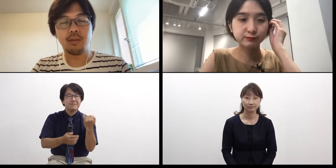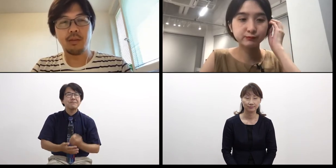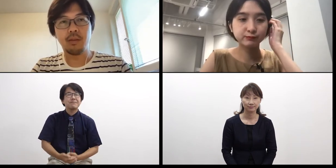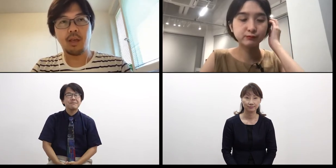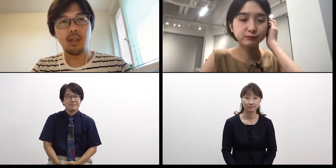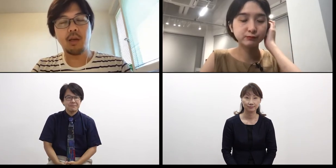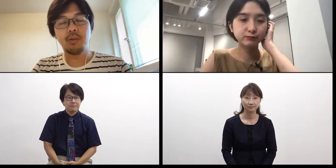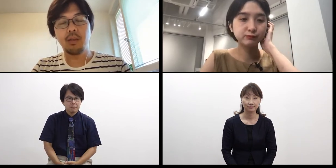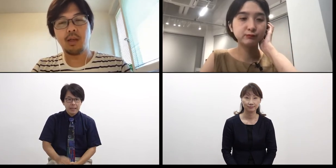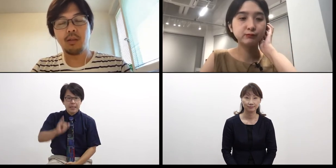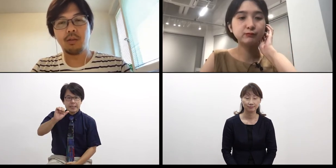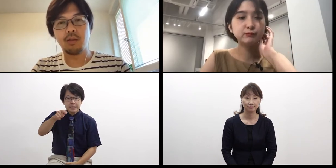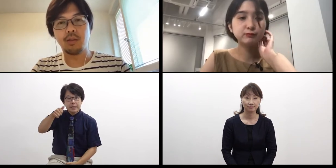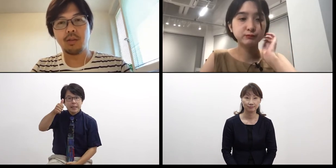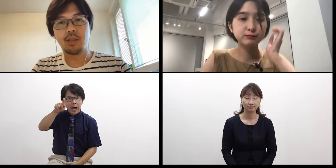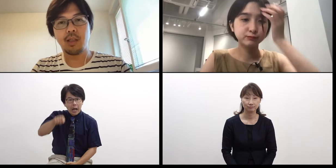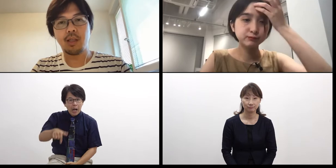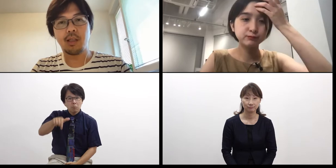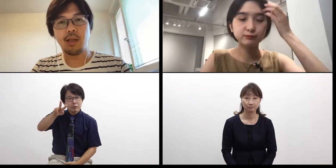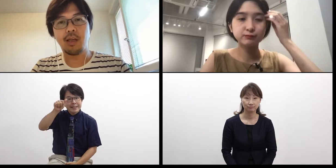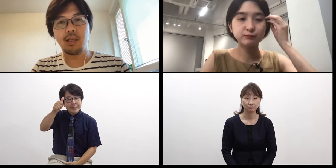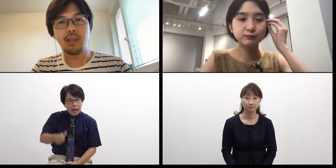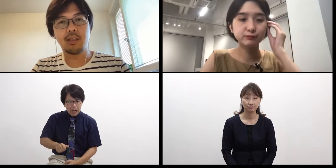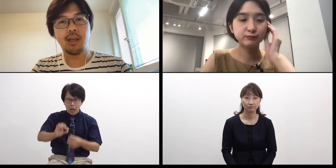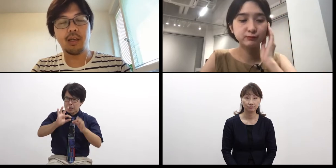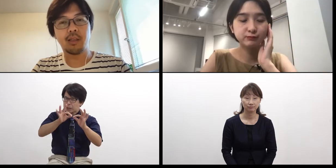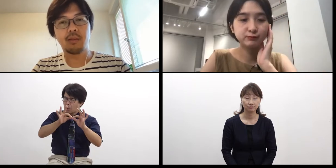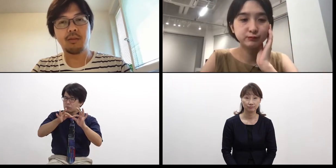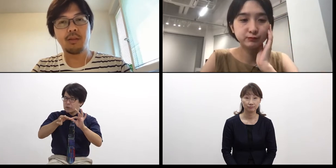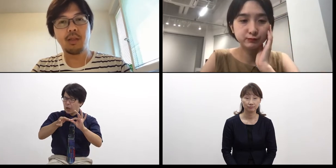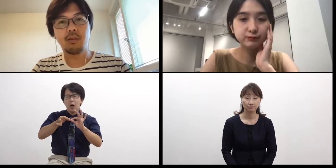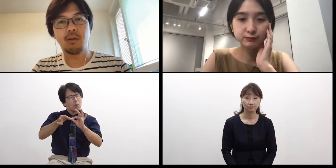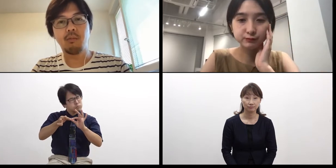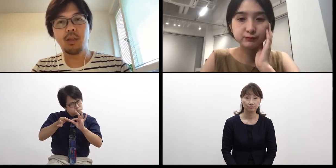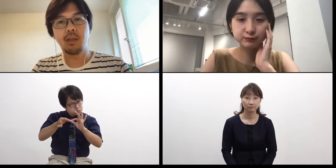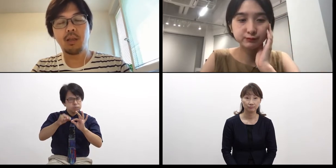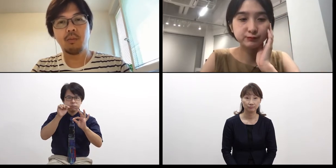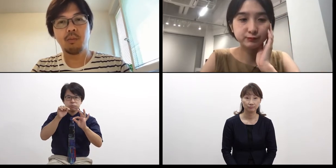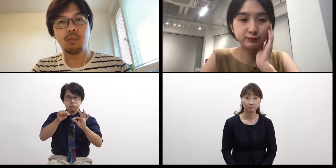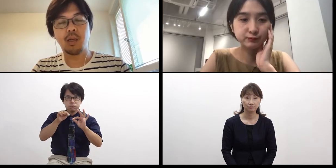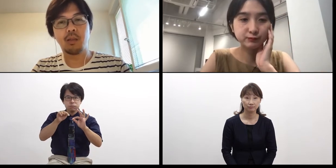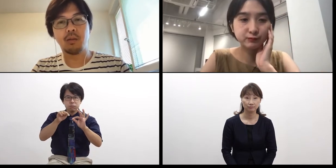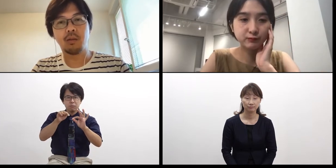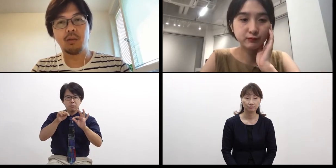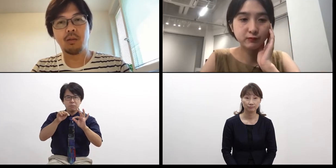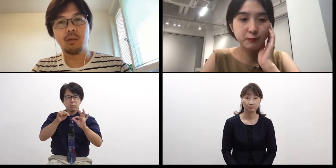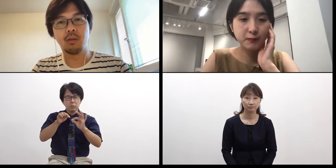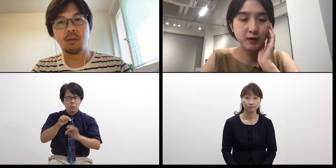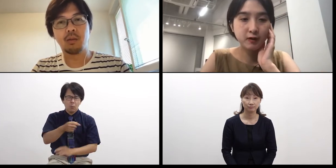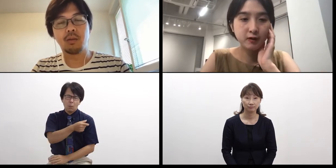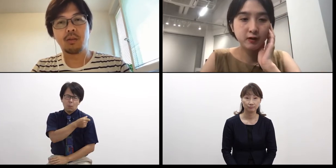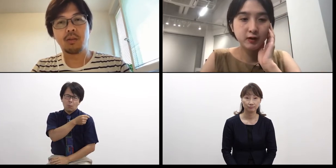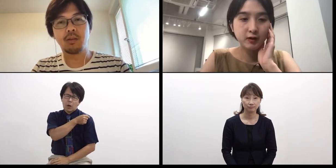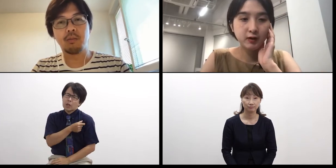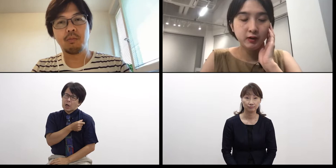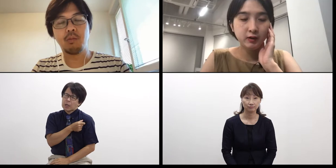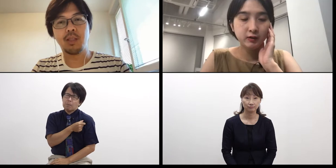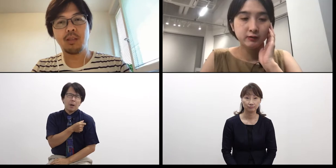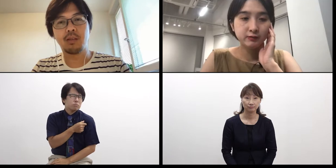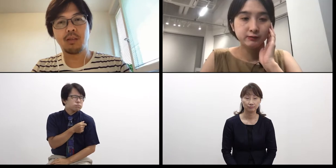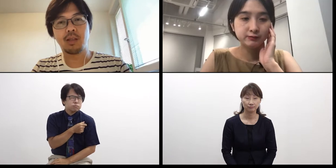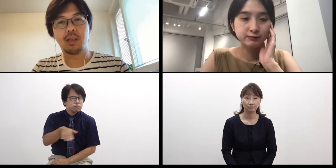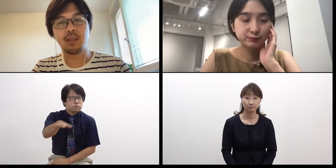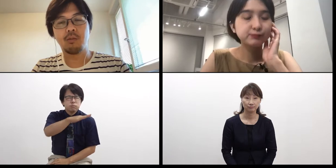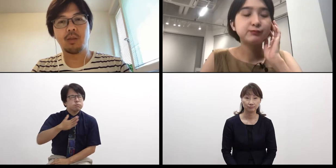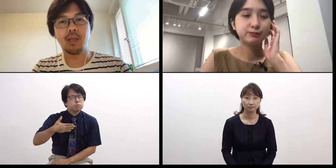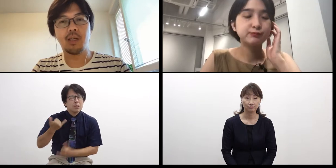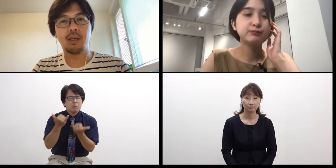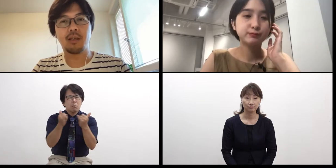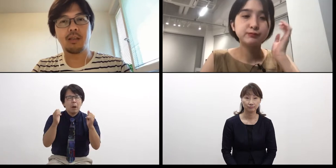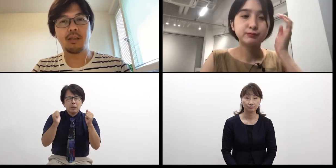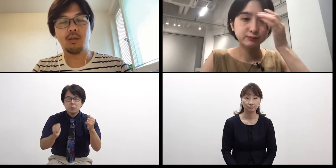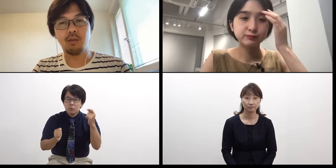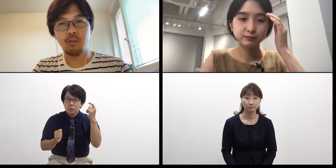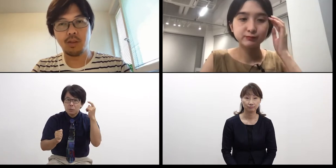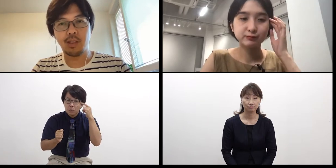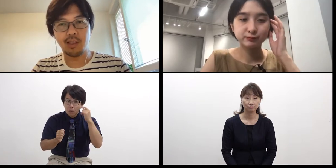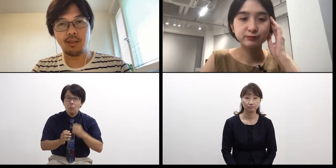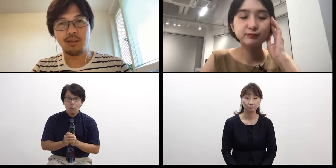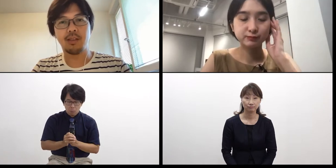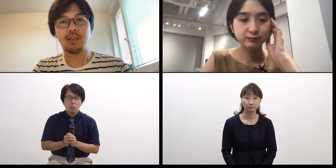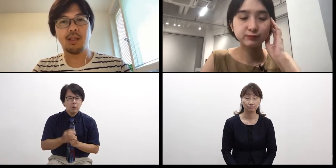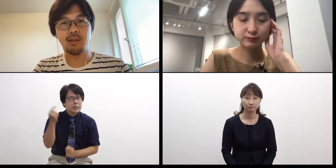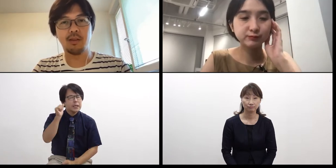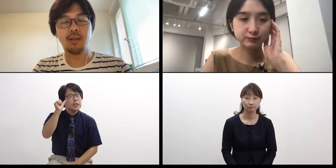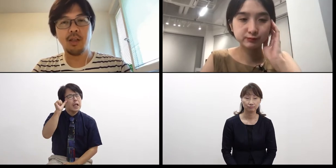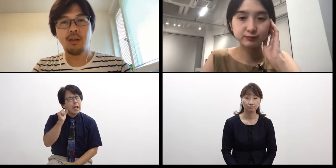“Interpreter” is not a common position.